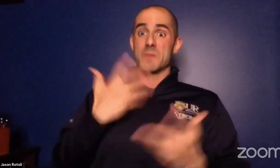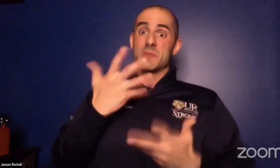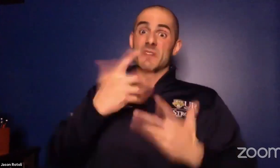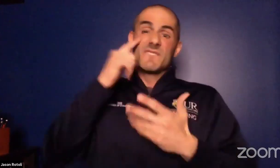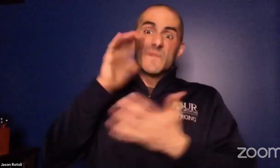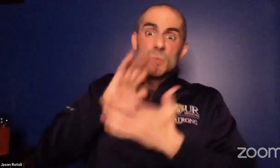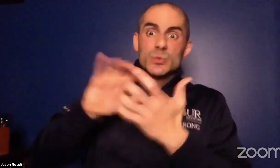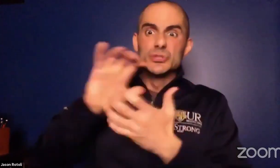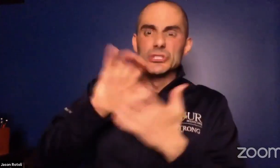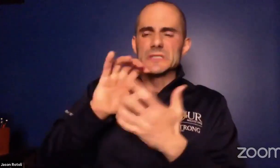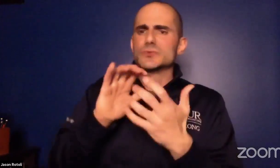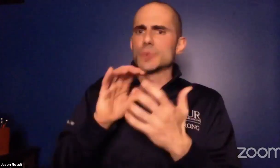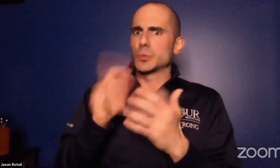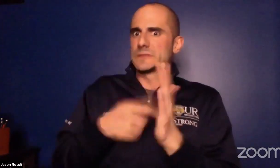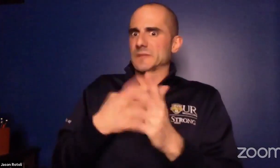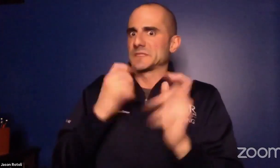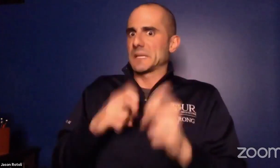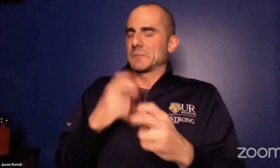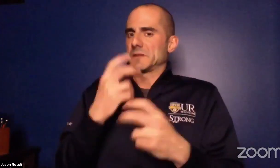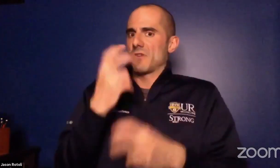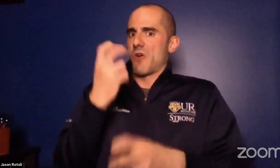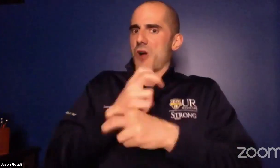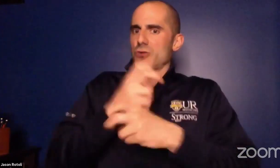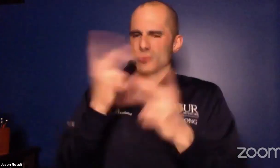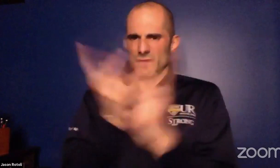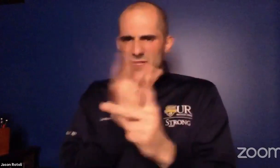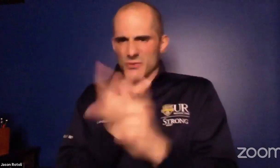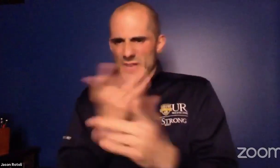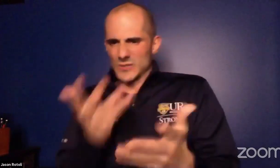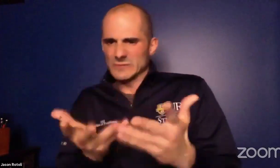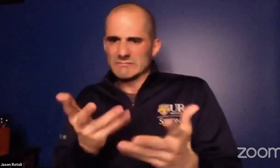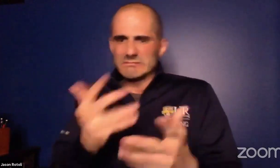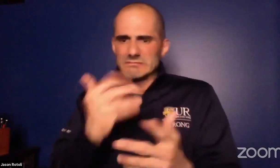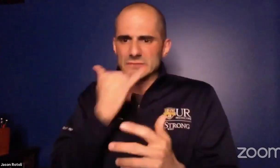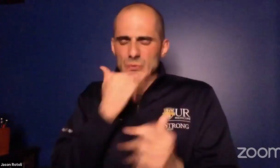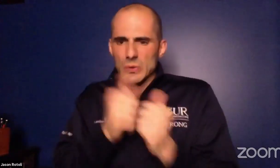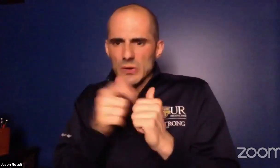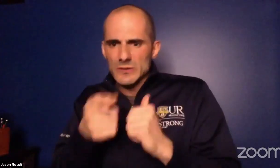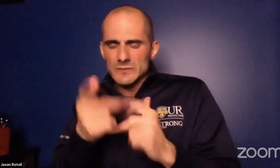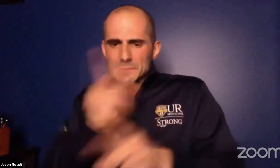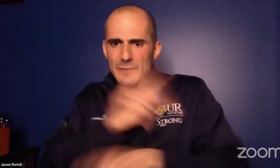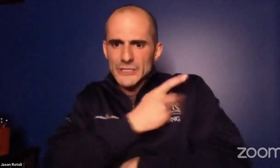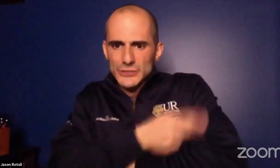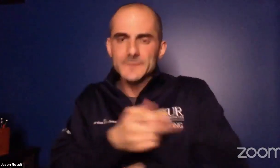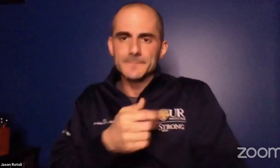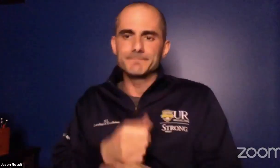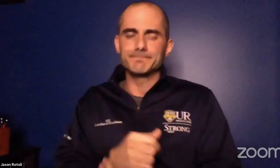as well. Some of the symptoms with older people can be a little different